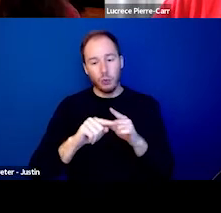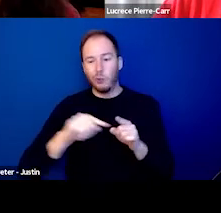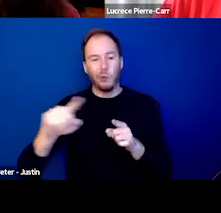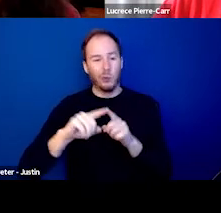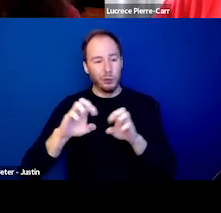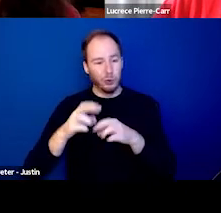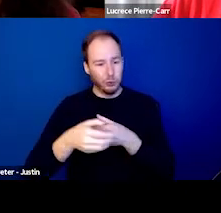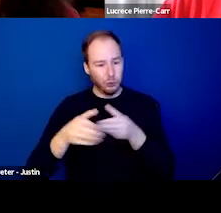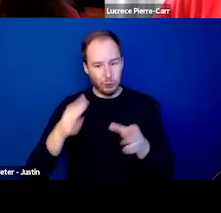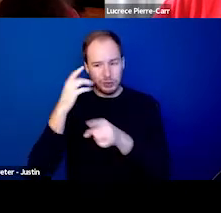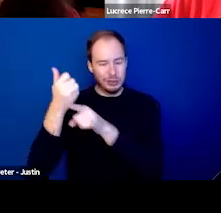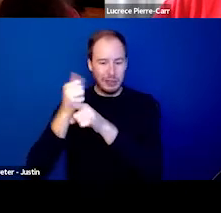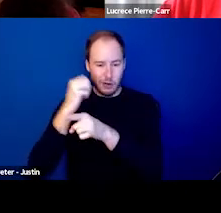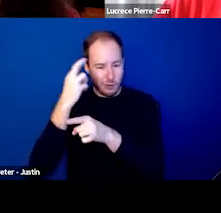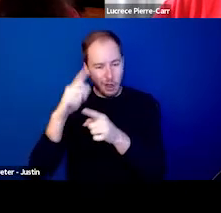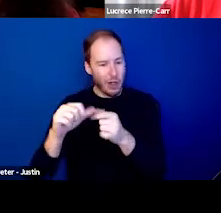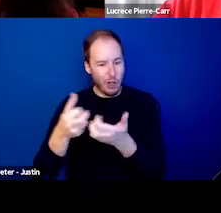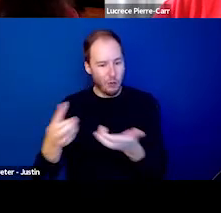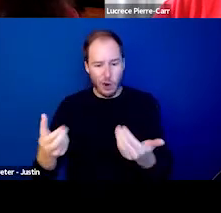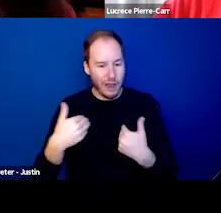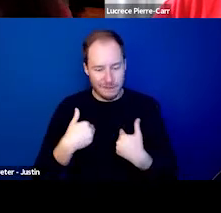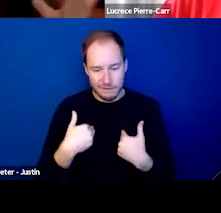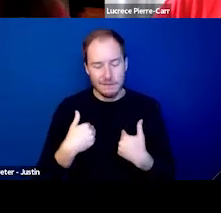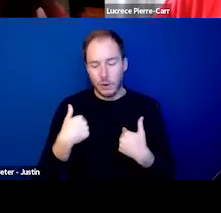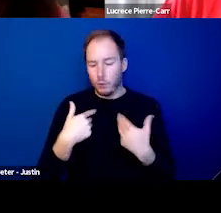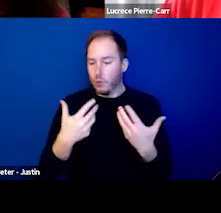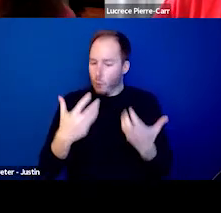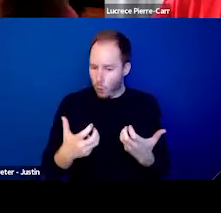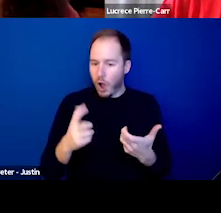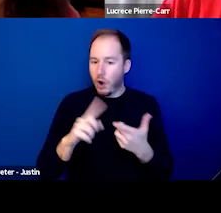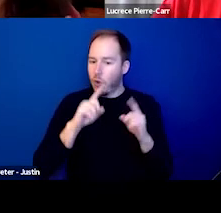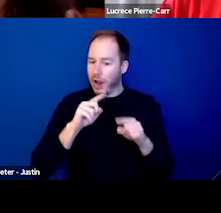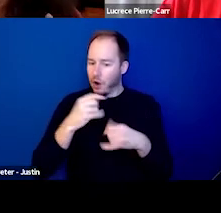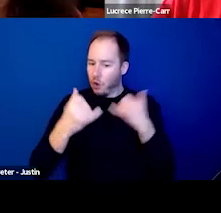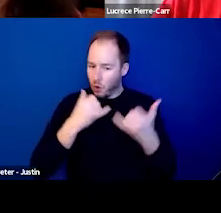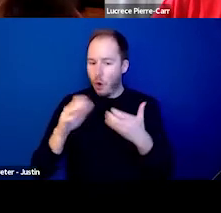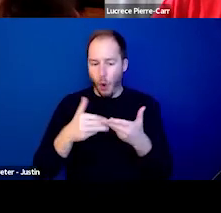because they didn't know what else to do. So we want those in-state answer rates high,